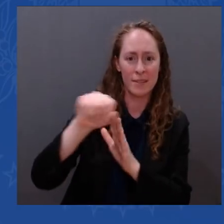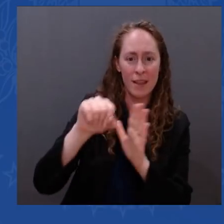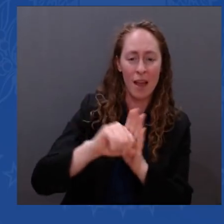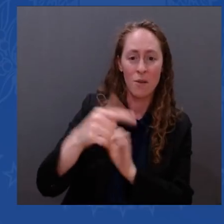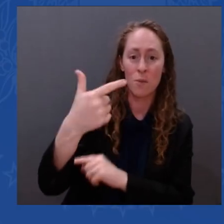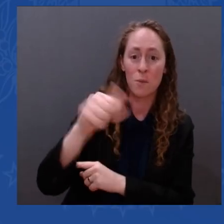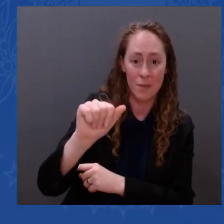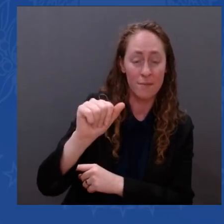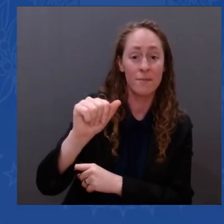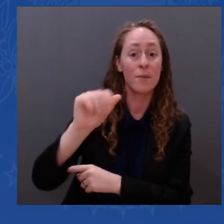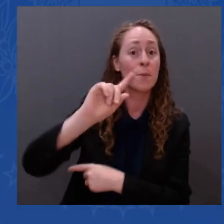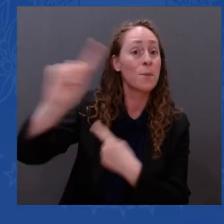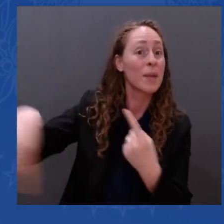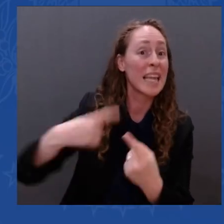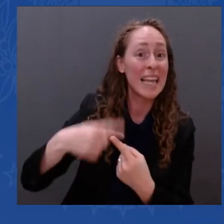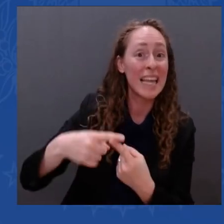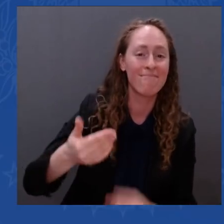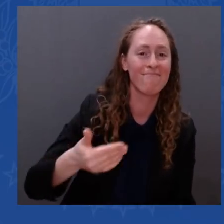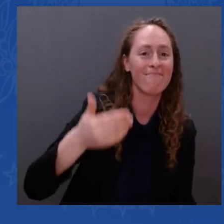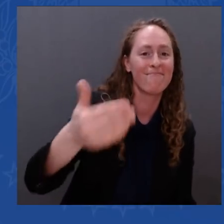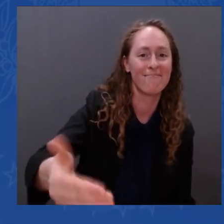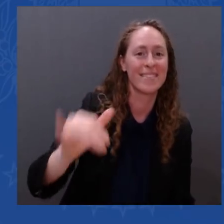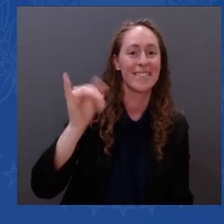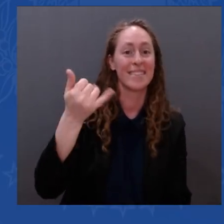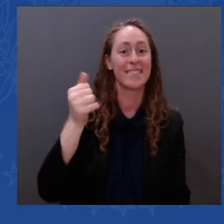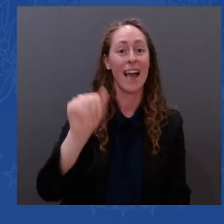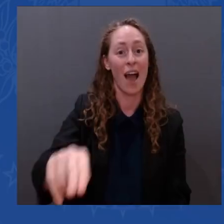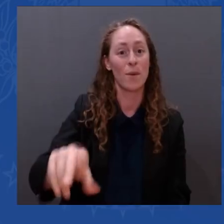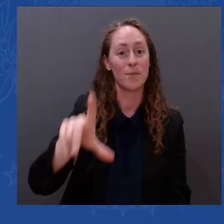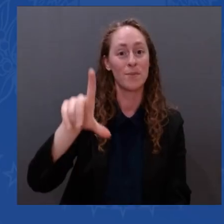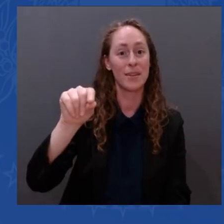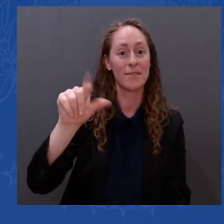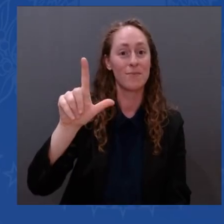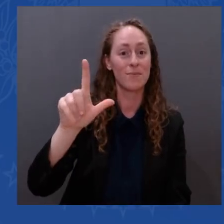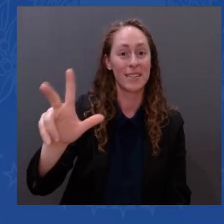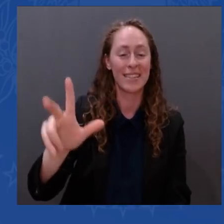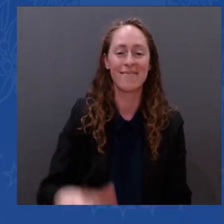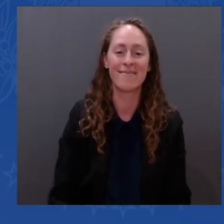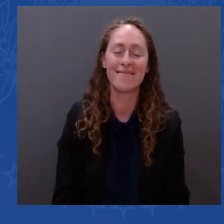the latest electric vehicles and batteries to power them by 2025.